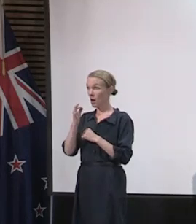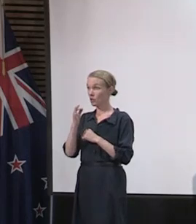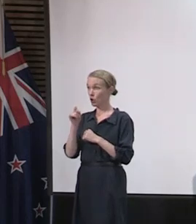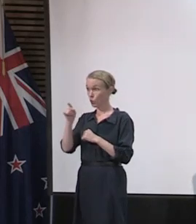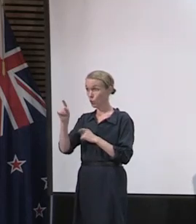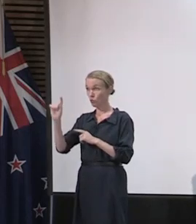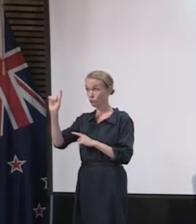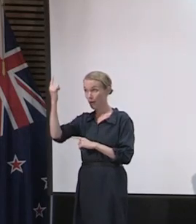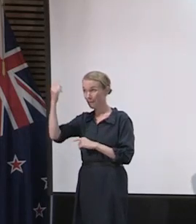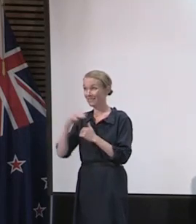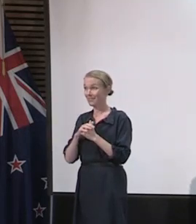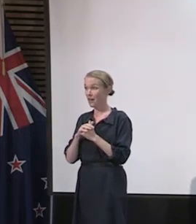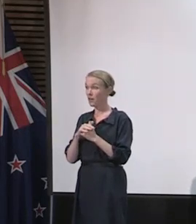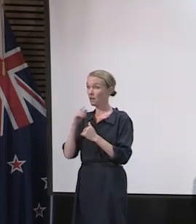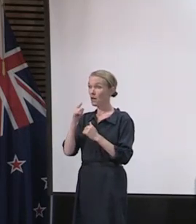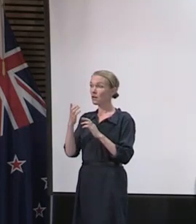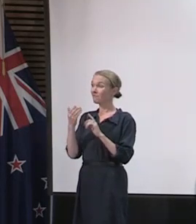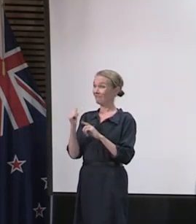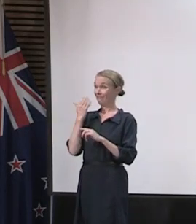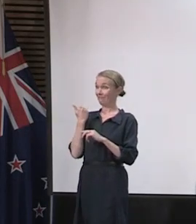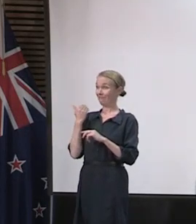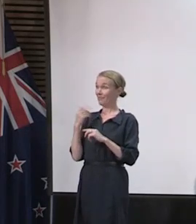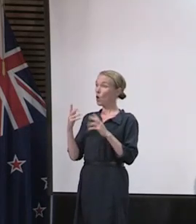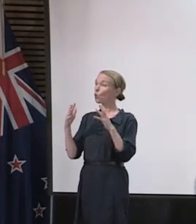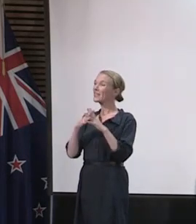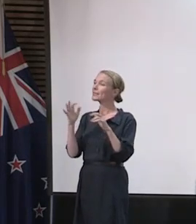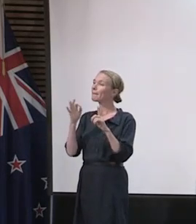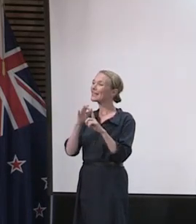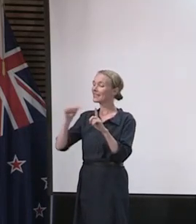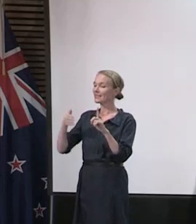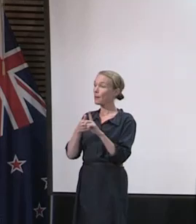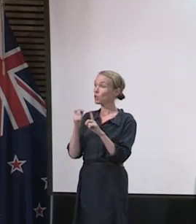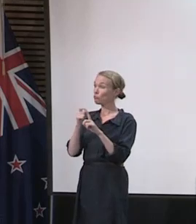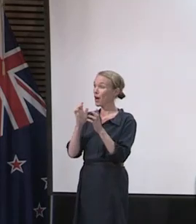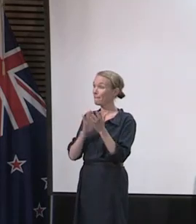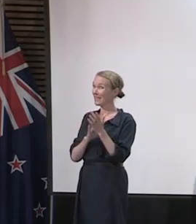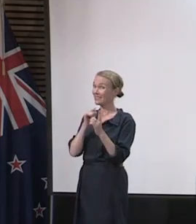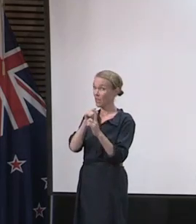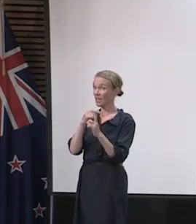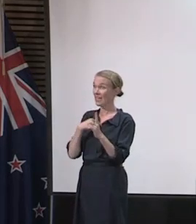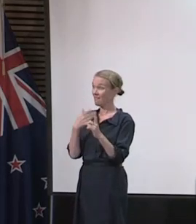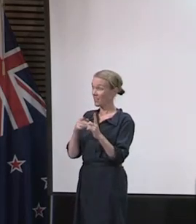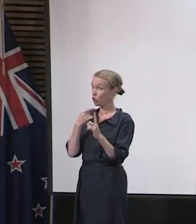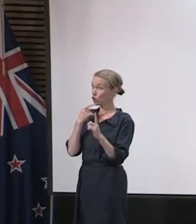Do you agree with the Deputy Prime Minister that